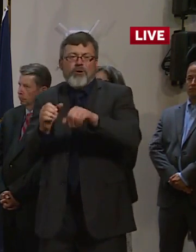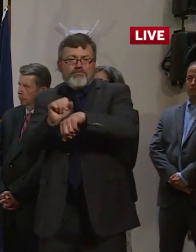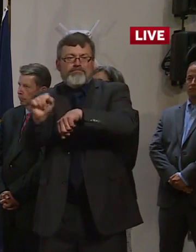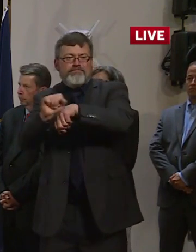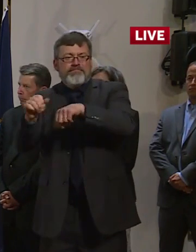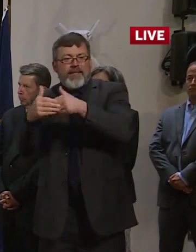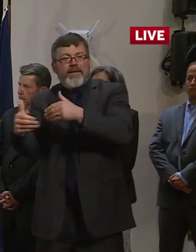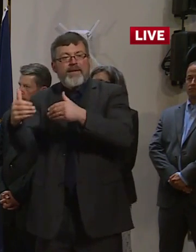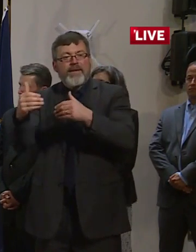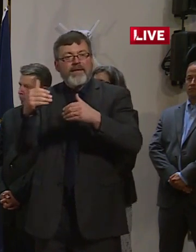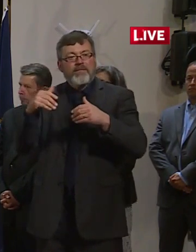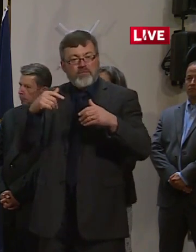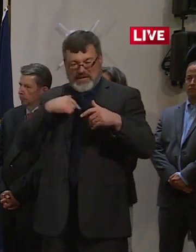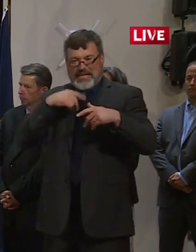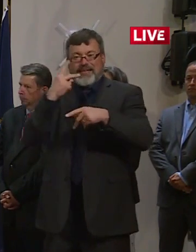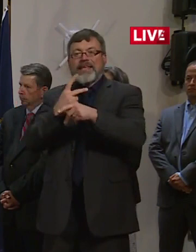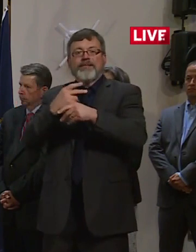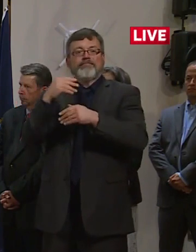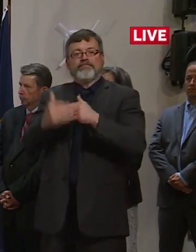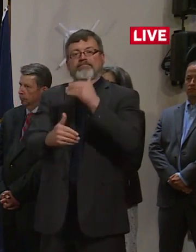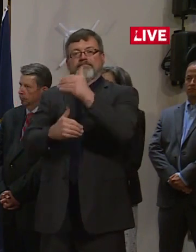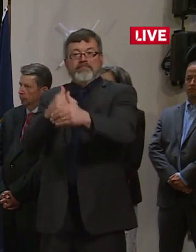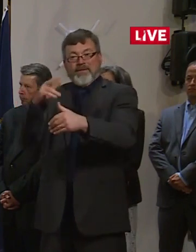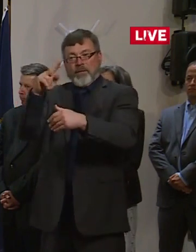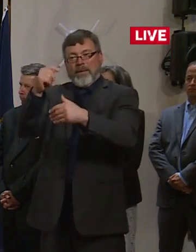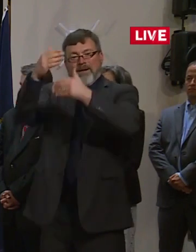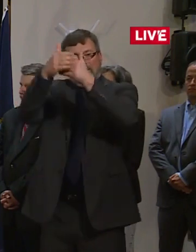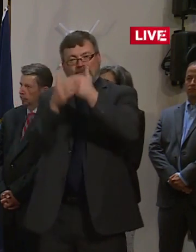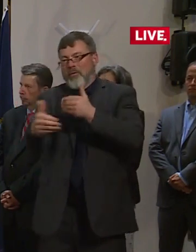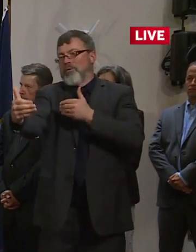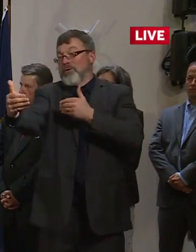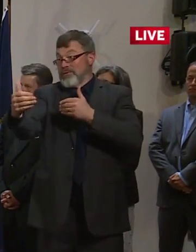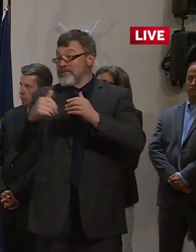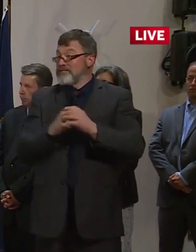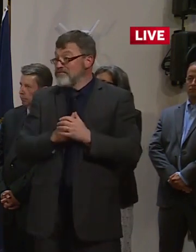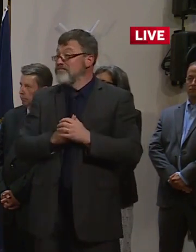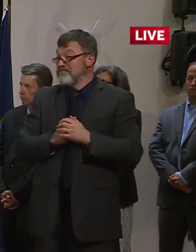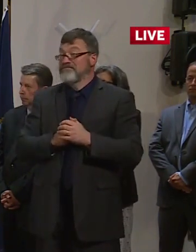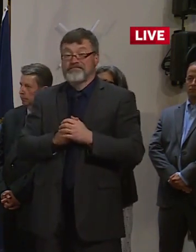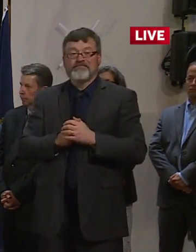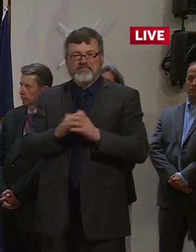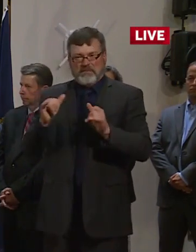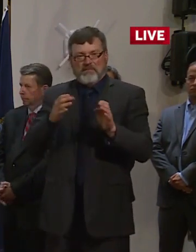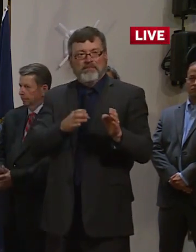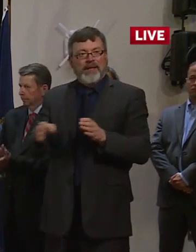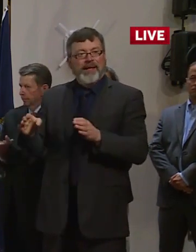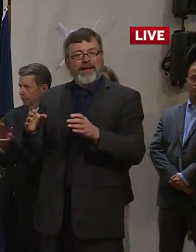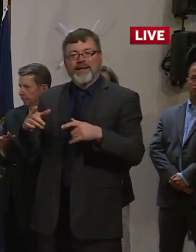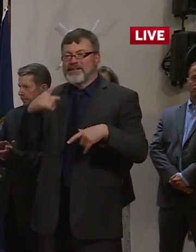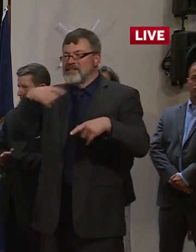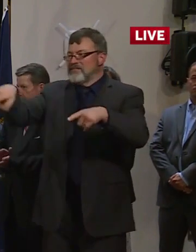WE STIL HAVE A LOT OF WORK TO DO. SO, LET’S KEEP MOVING VERMONT FOR.